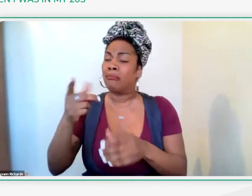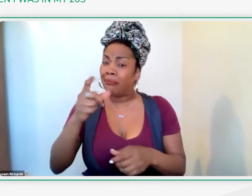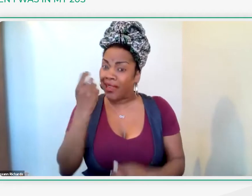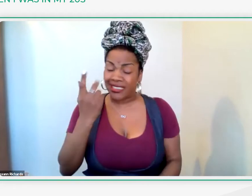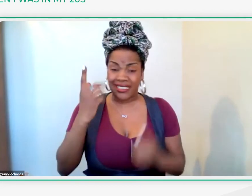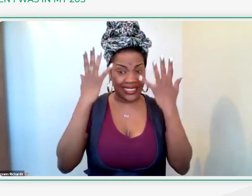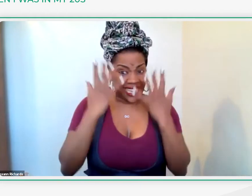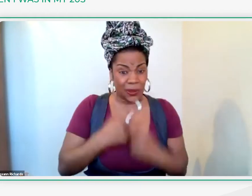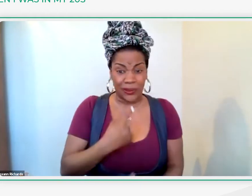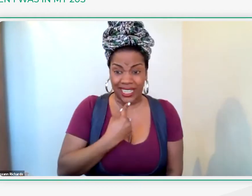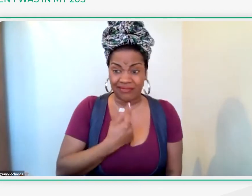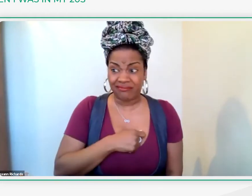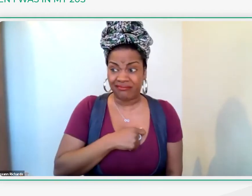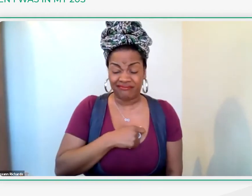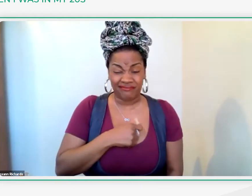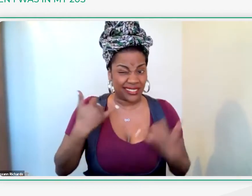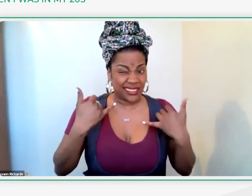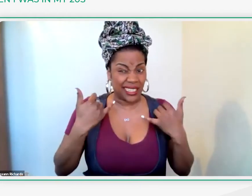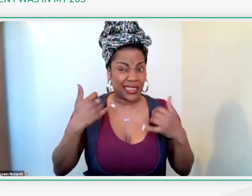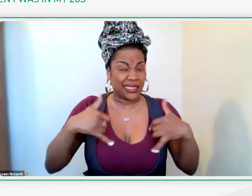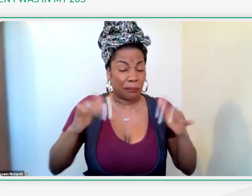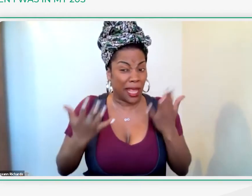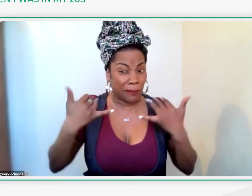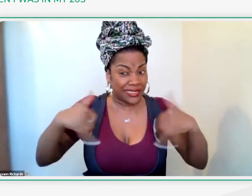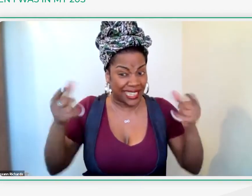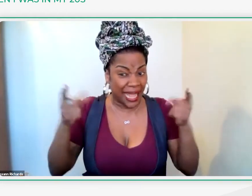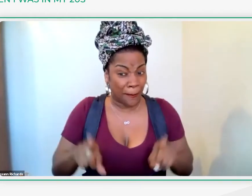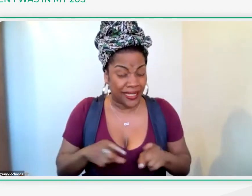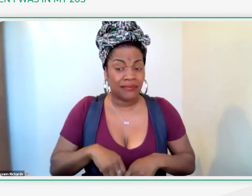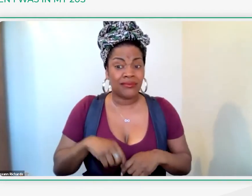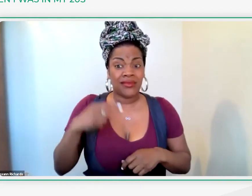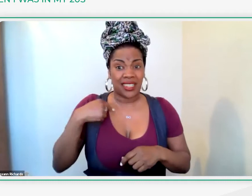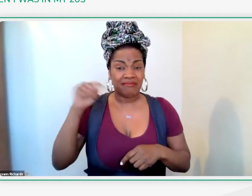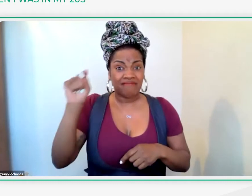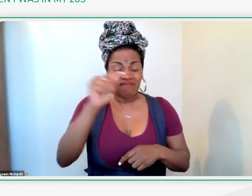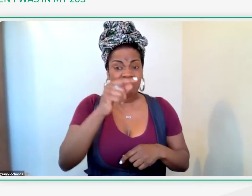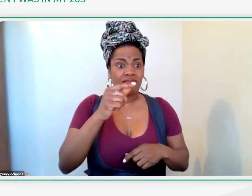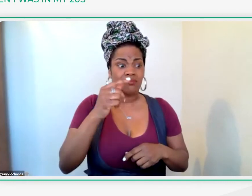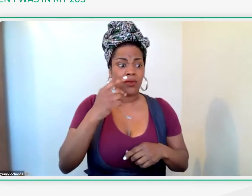there should not be any emphasis for people to live in one specific area.